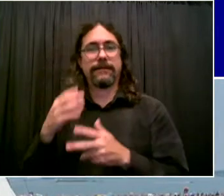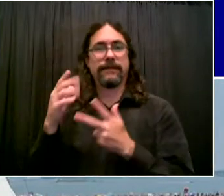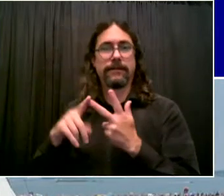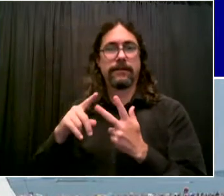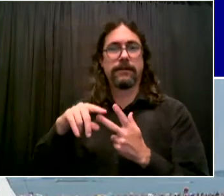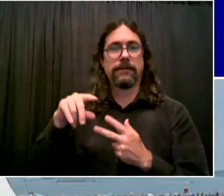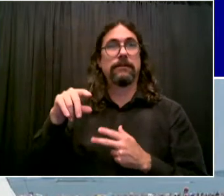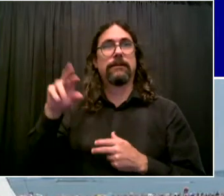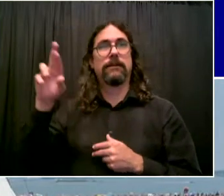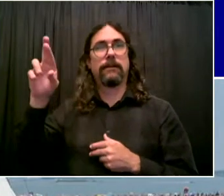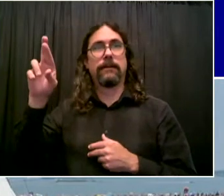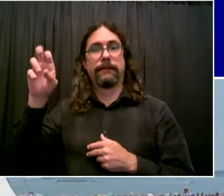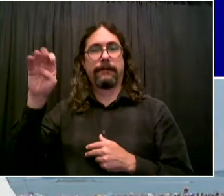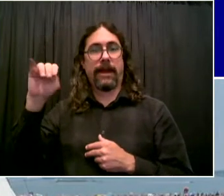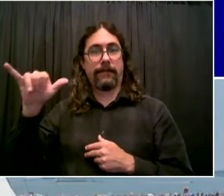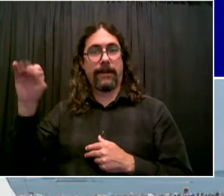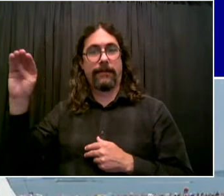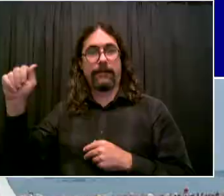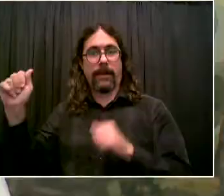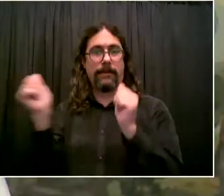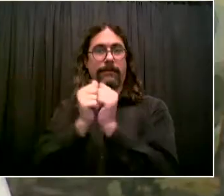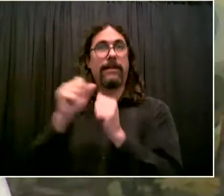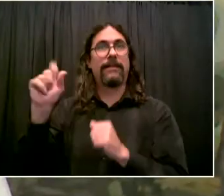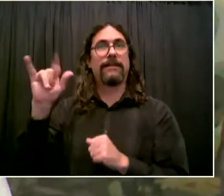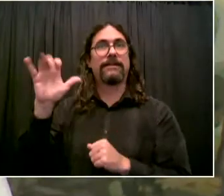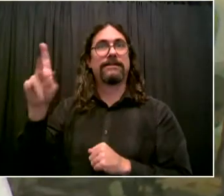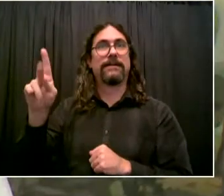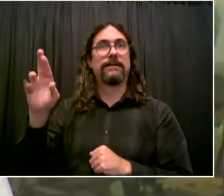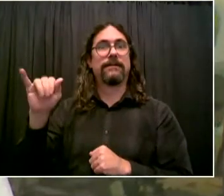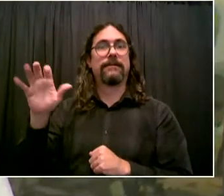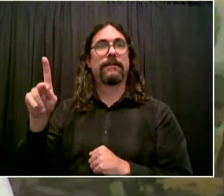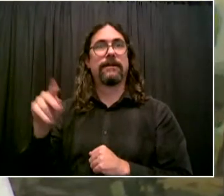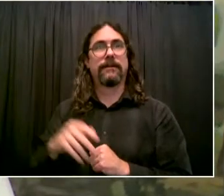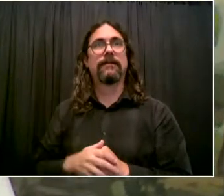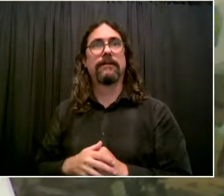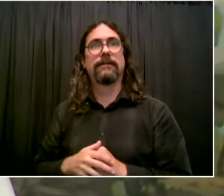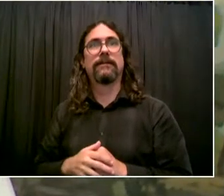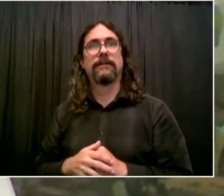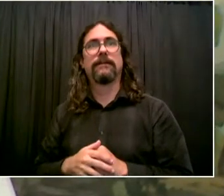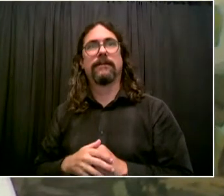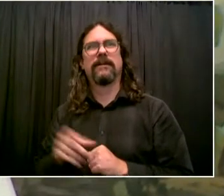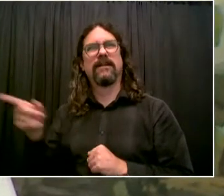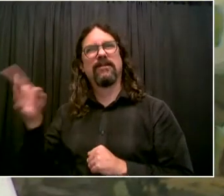WE HAVE REMI